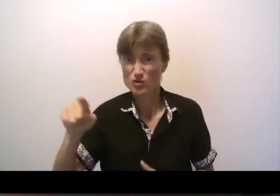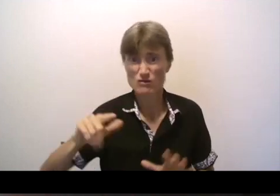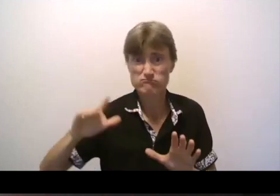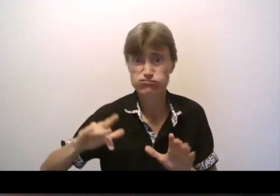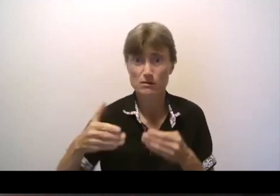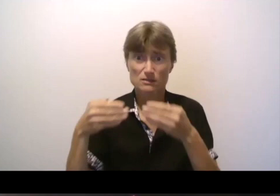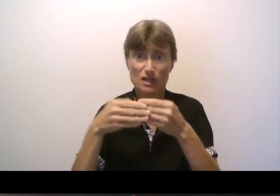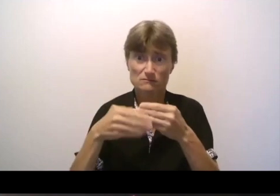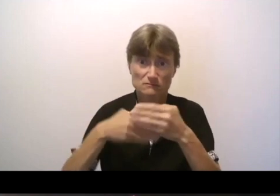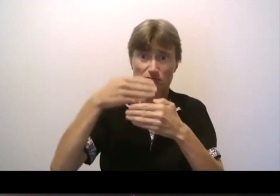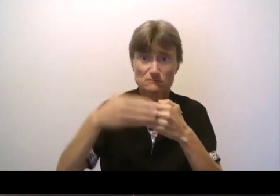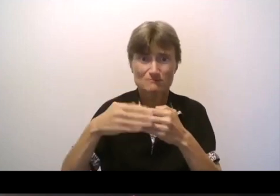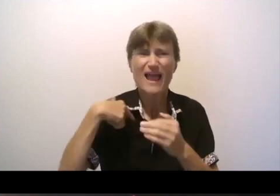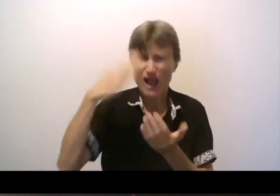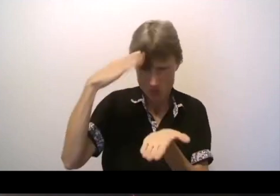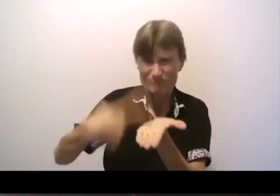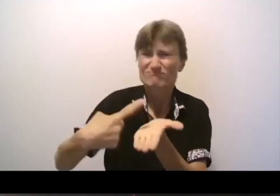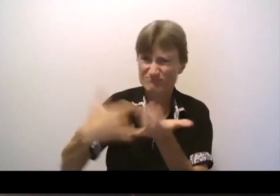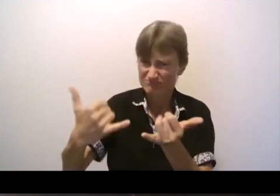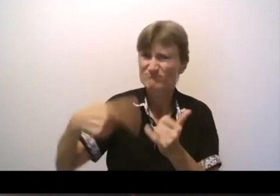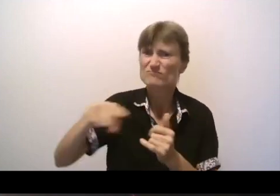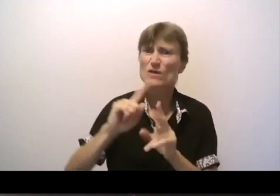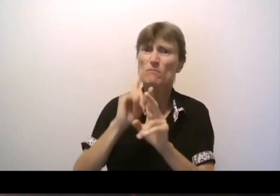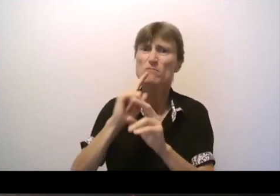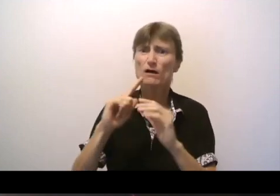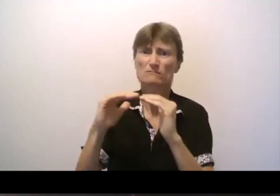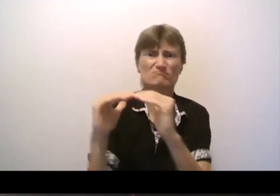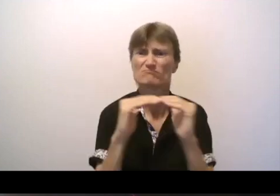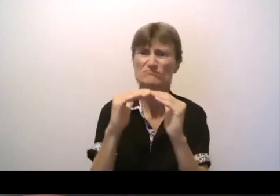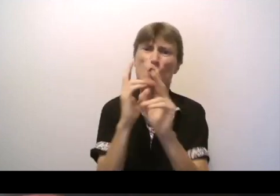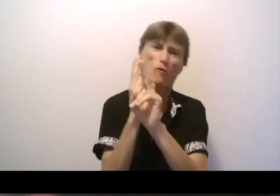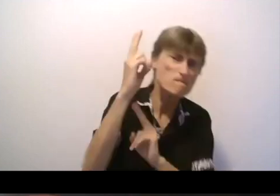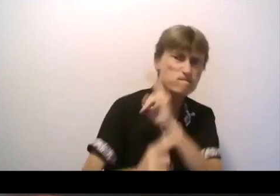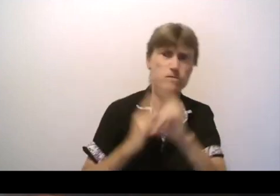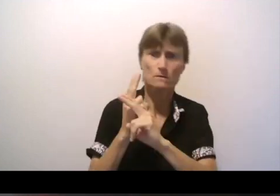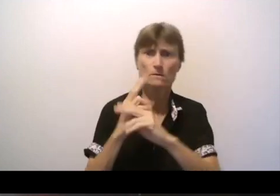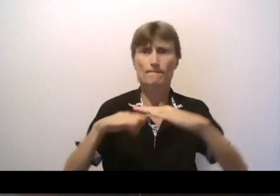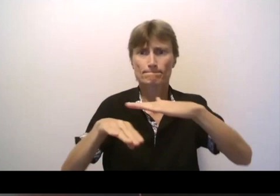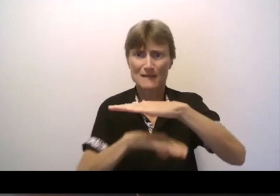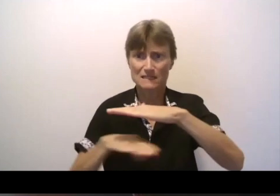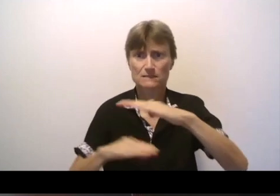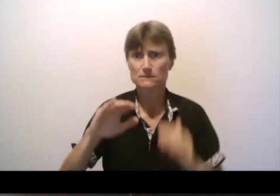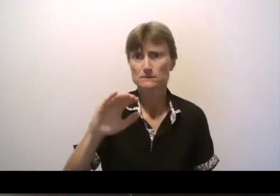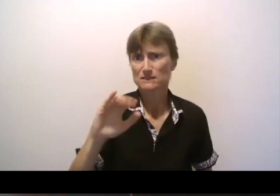the universal basic income uh and it's its importance and that is why i feel